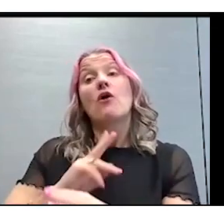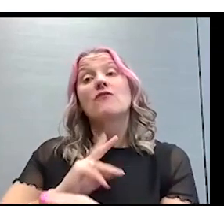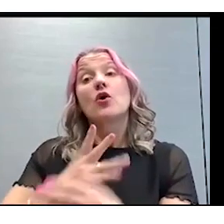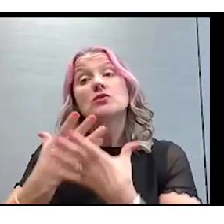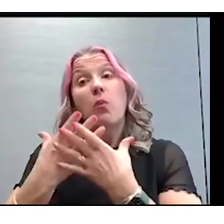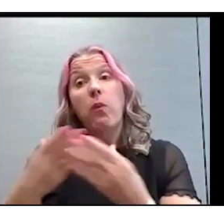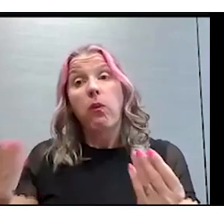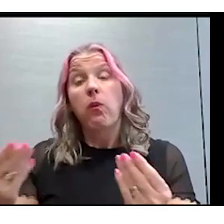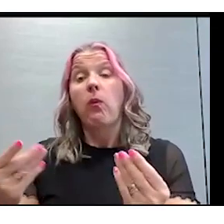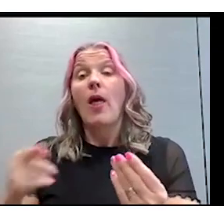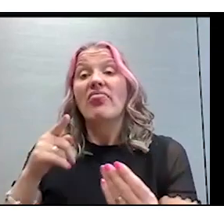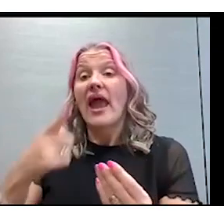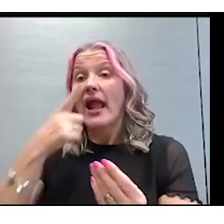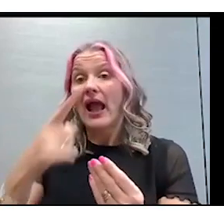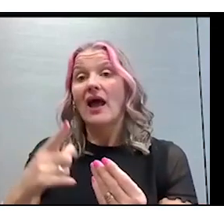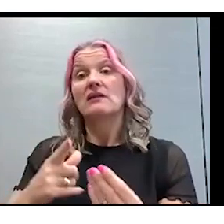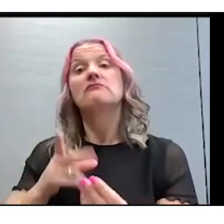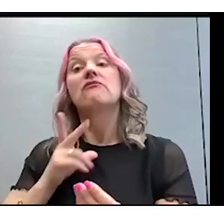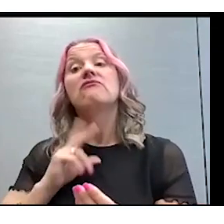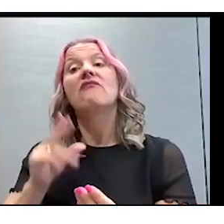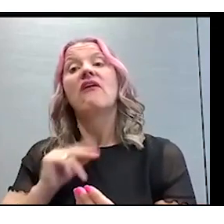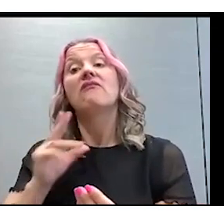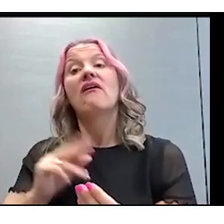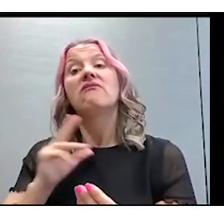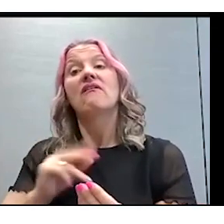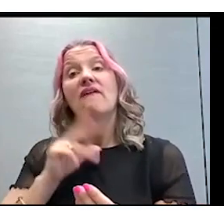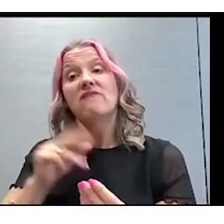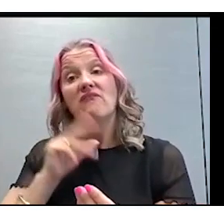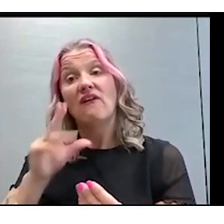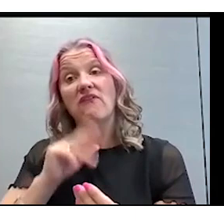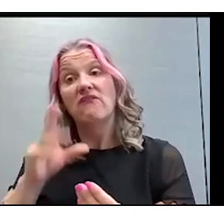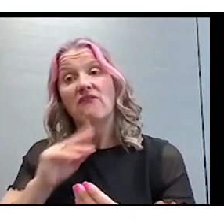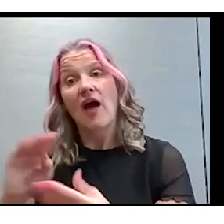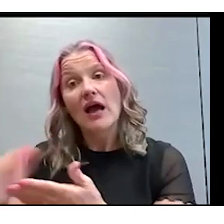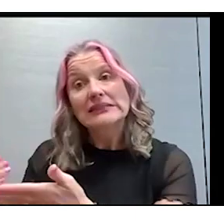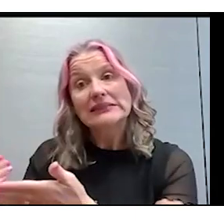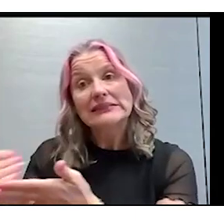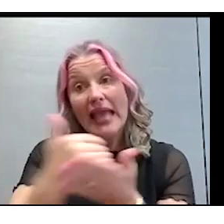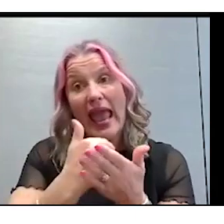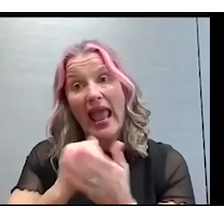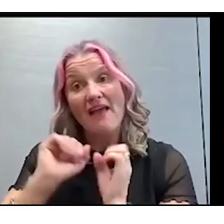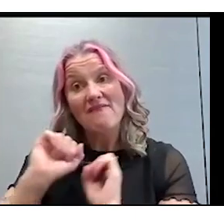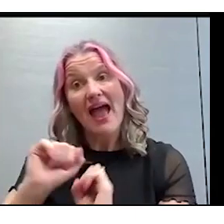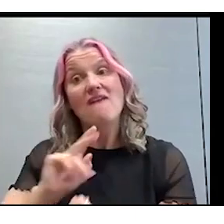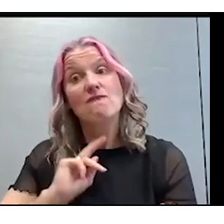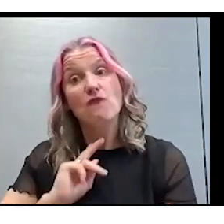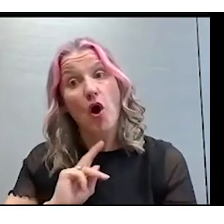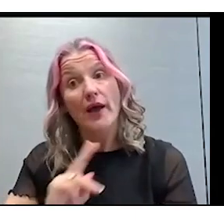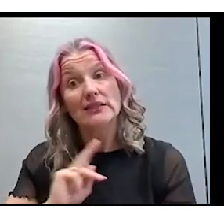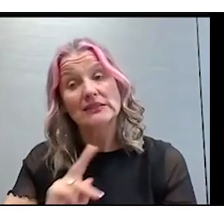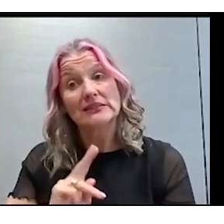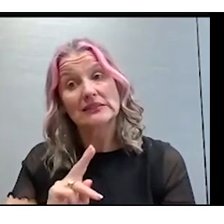create a voice that replicates theirs means that often times they have that piece of identity that